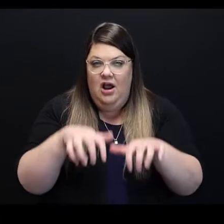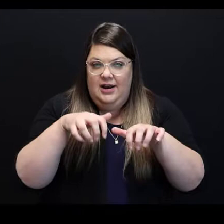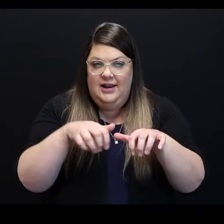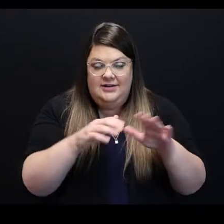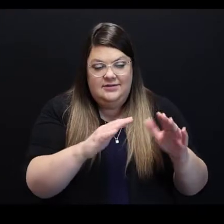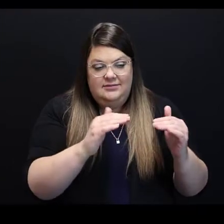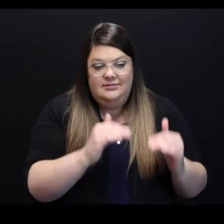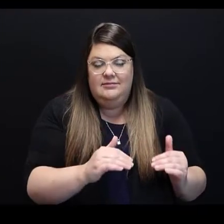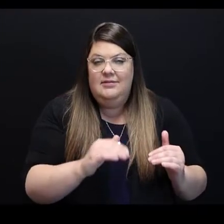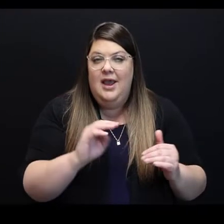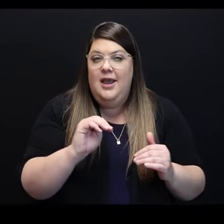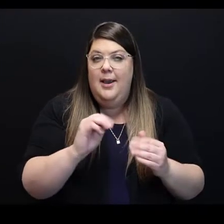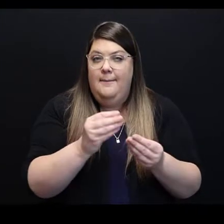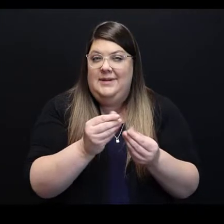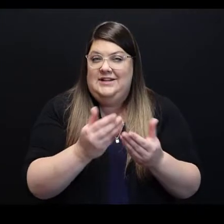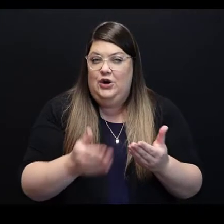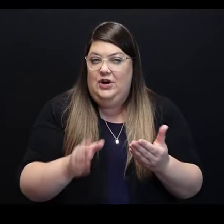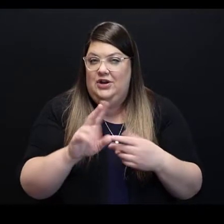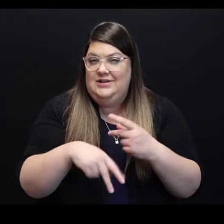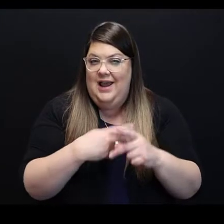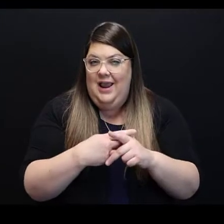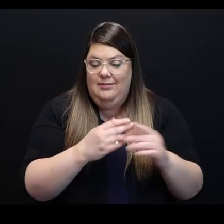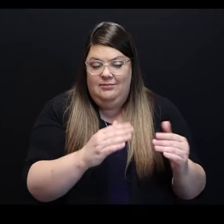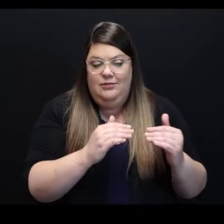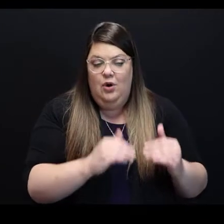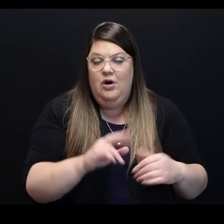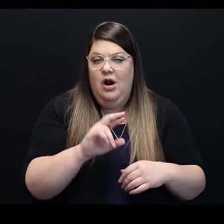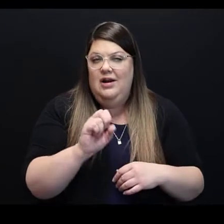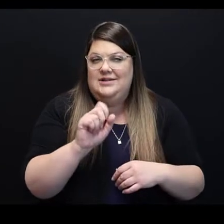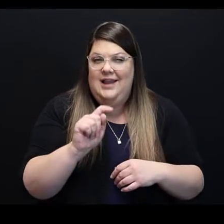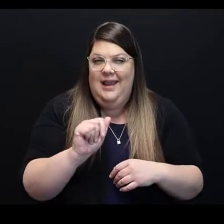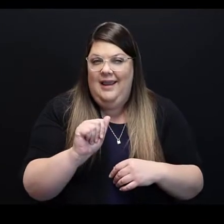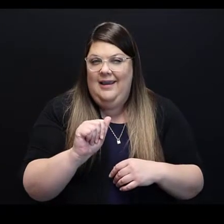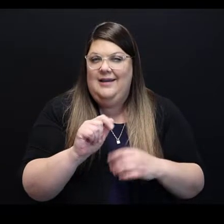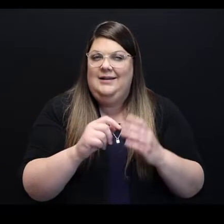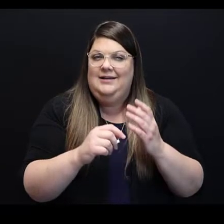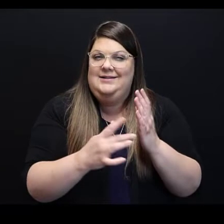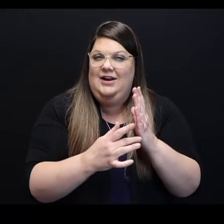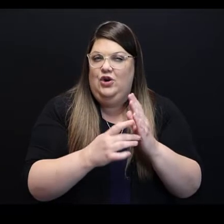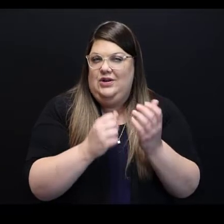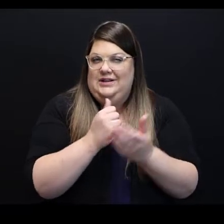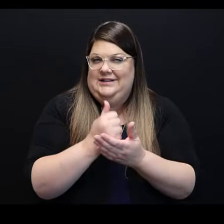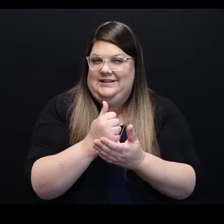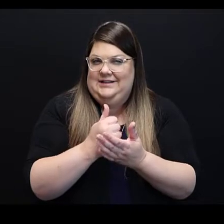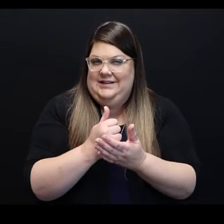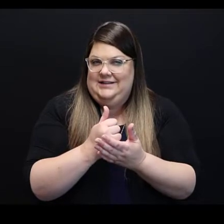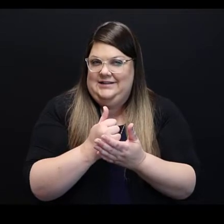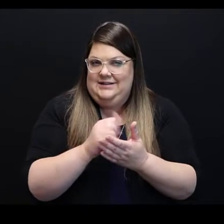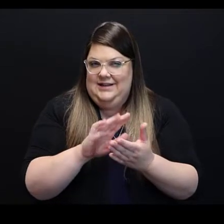and/or by RSA technical assistance centers. You can find definitions for any terms under these filters.